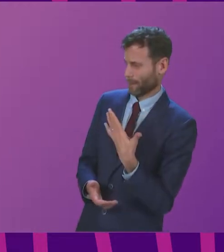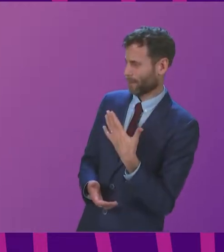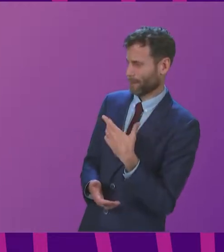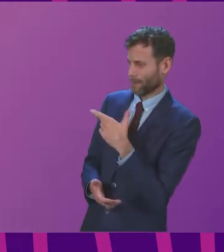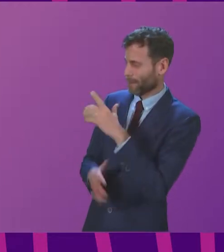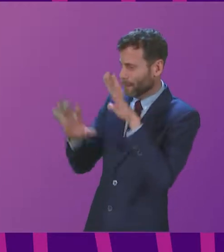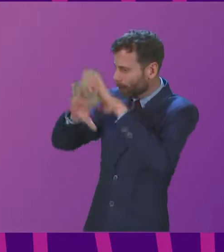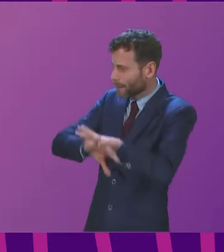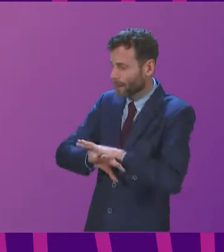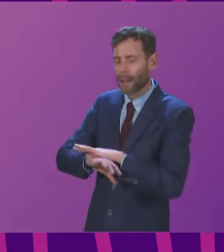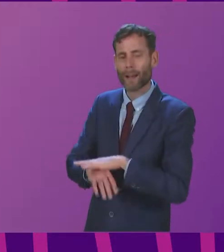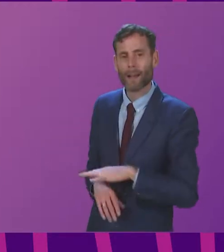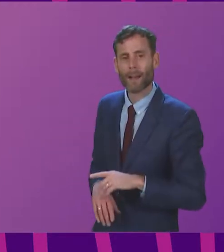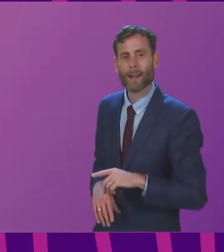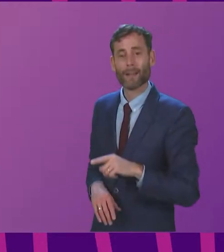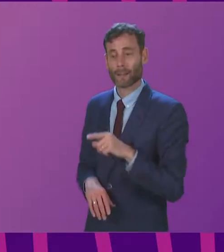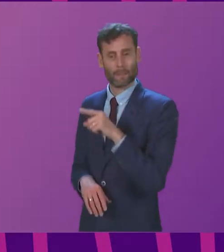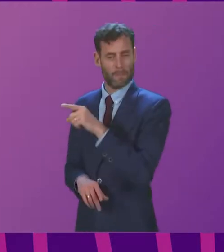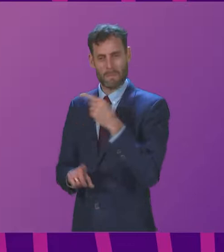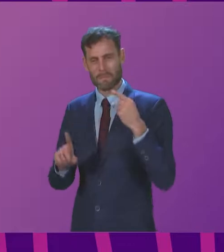There might be some force to the argument that the Scottish Government dreamed up a Covid